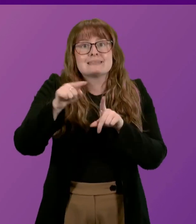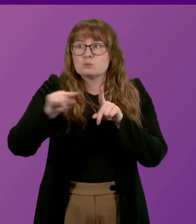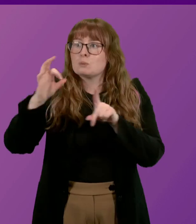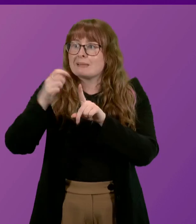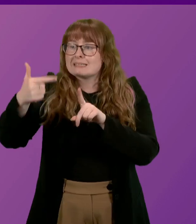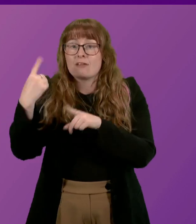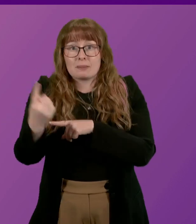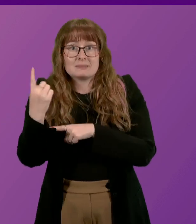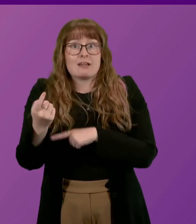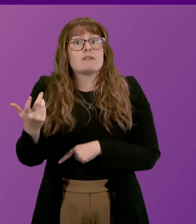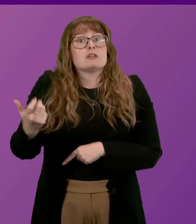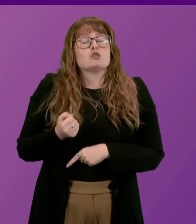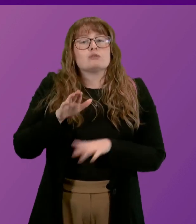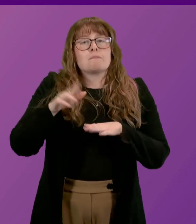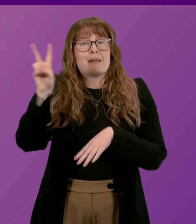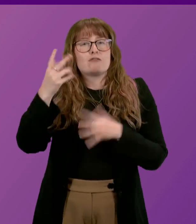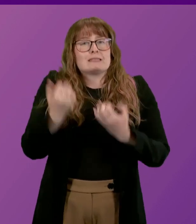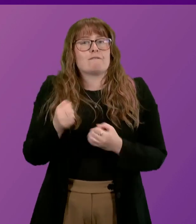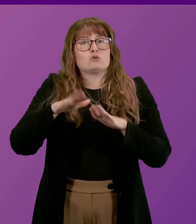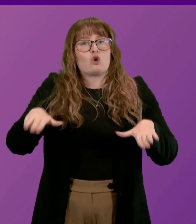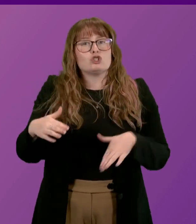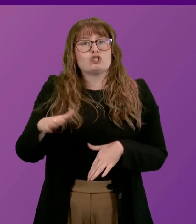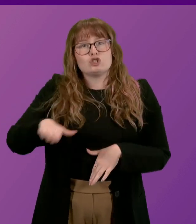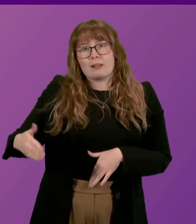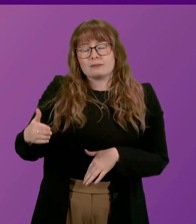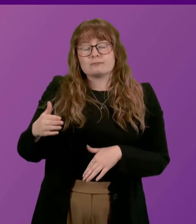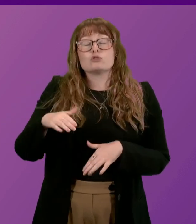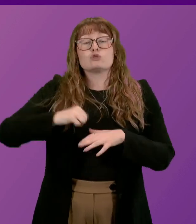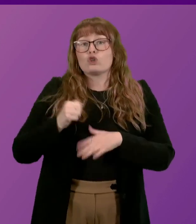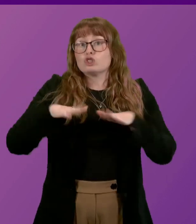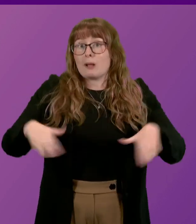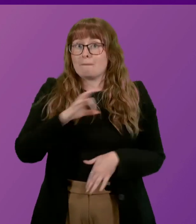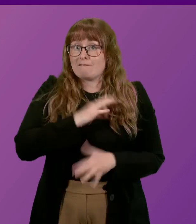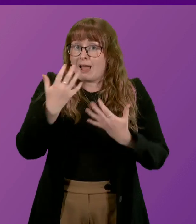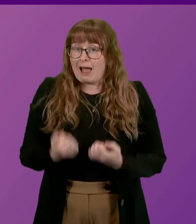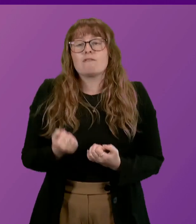receive the Scottish child payment. It is why we brought the next phase of roll-out to secondary 1,